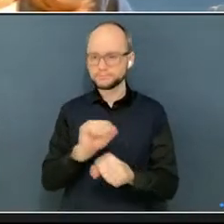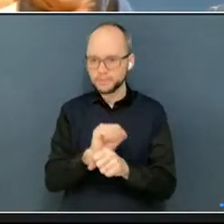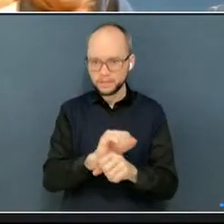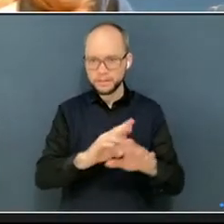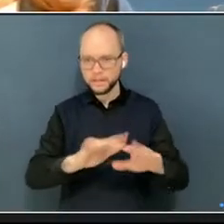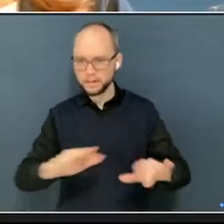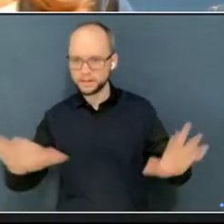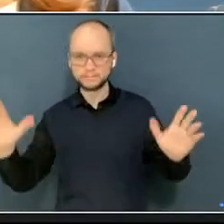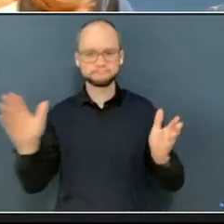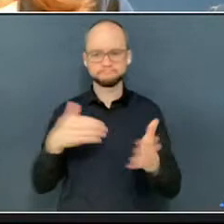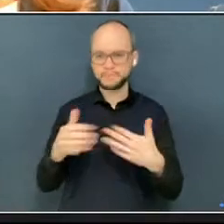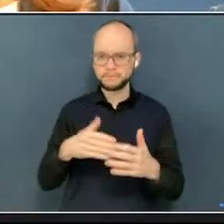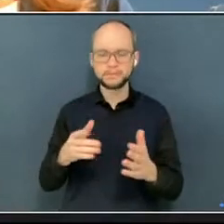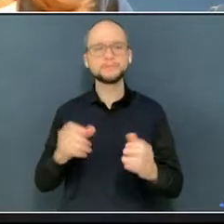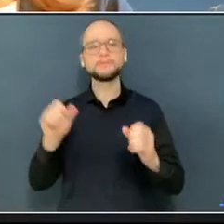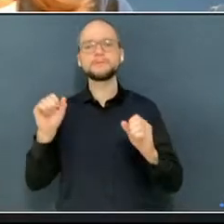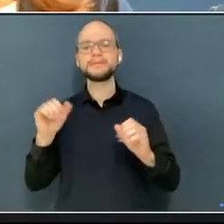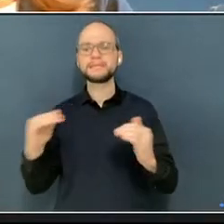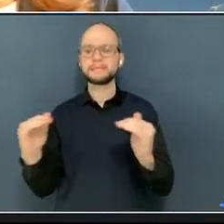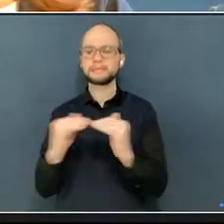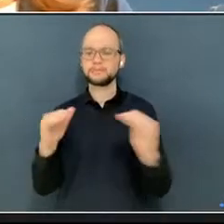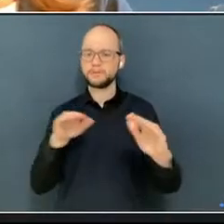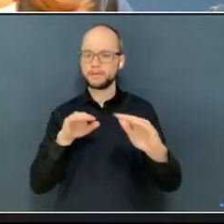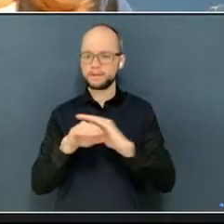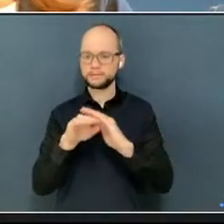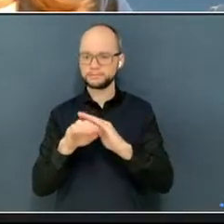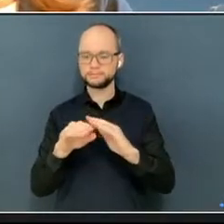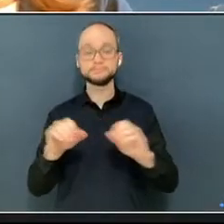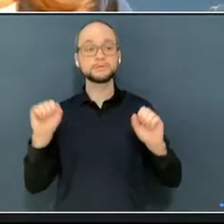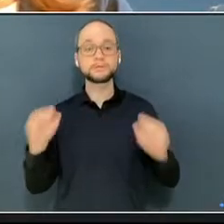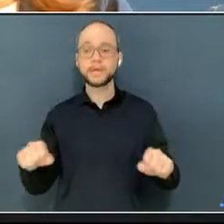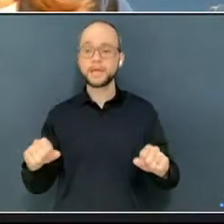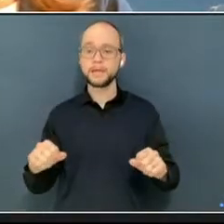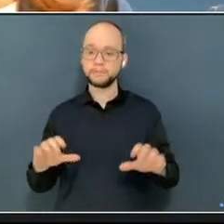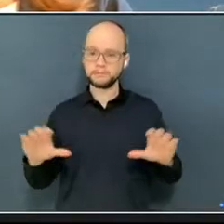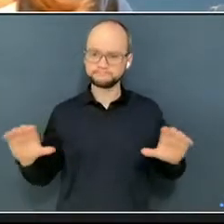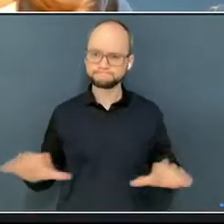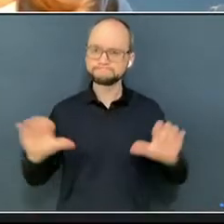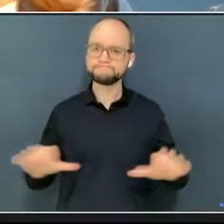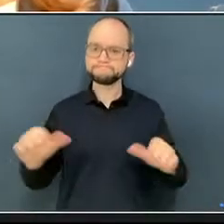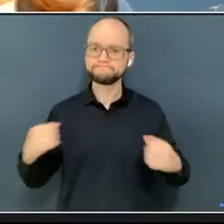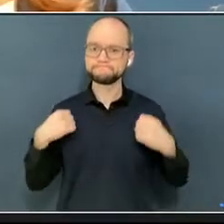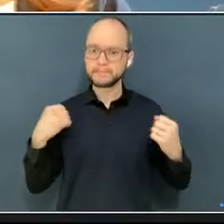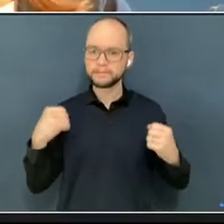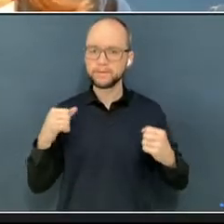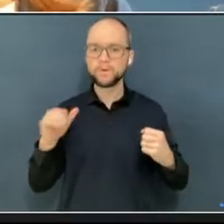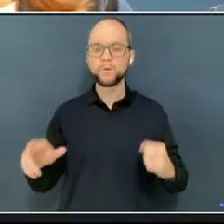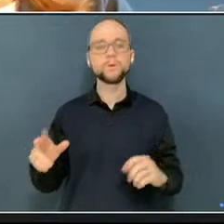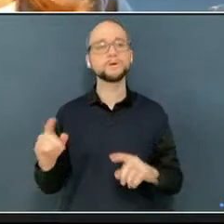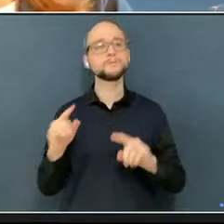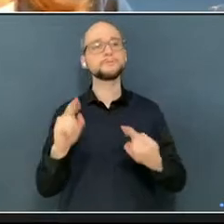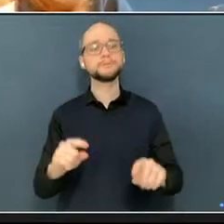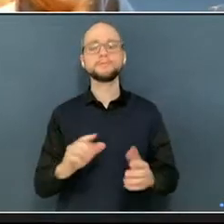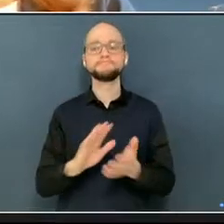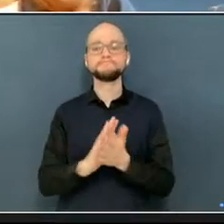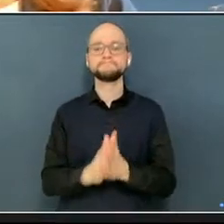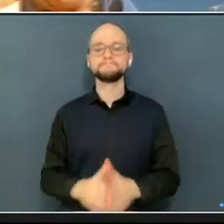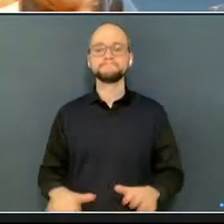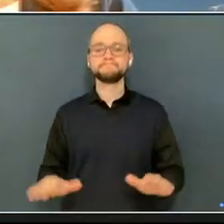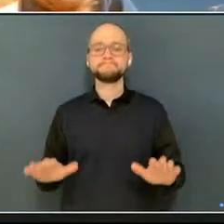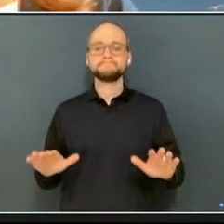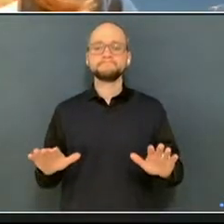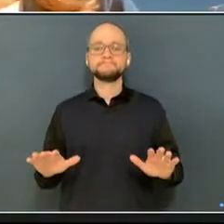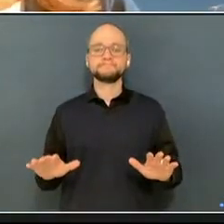or to have peace and calm. >> Yes, wonderful amazing open spaces.